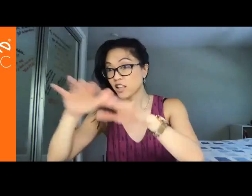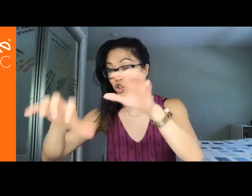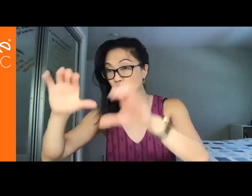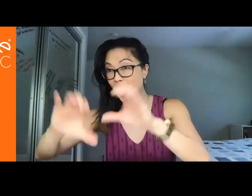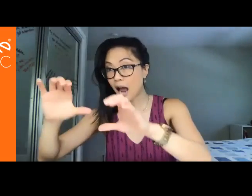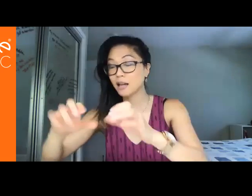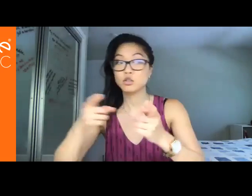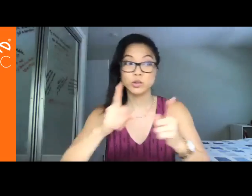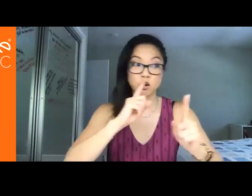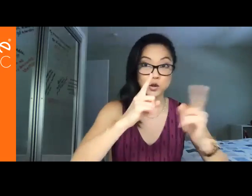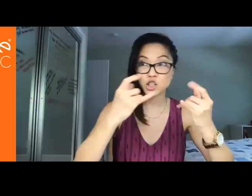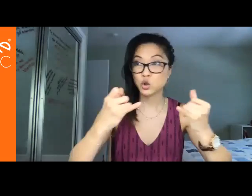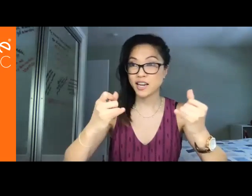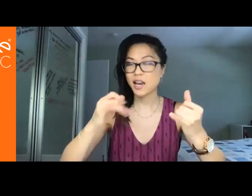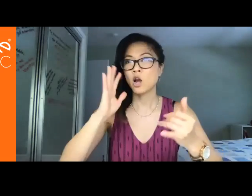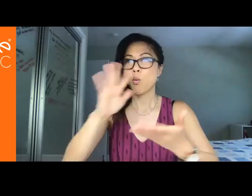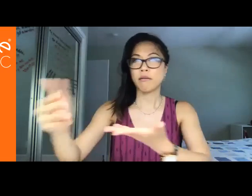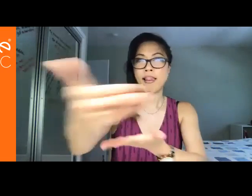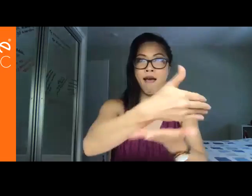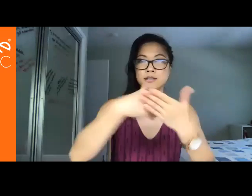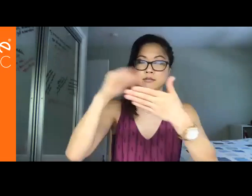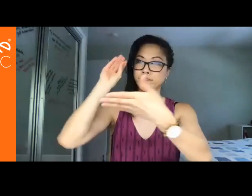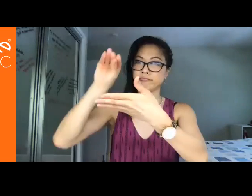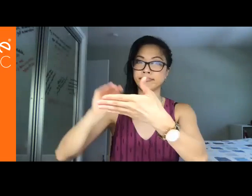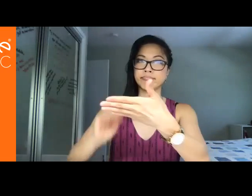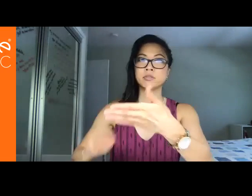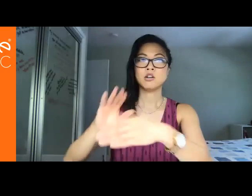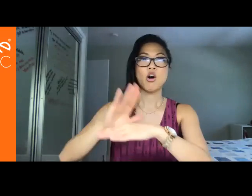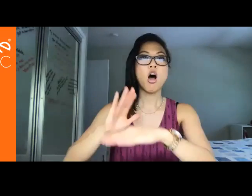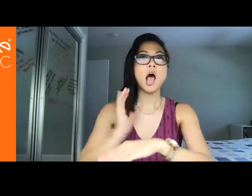adding it to the event page on our Web site and to the